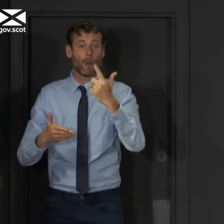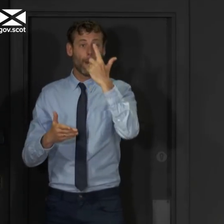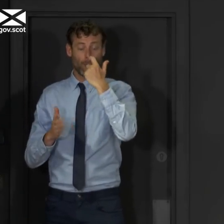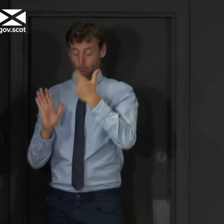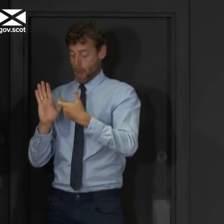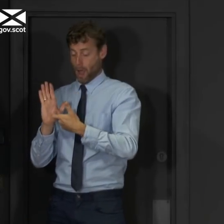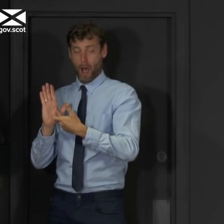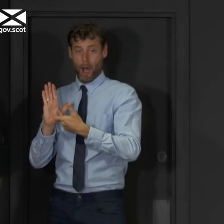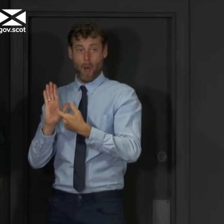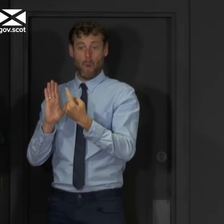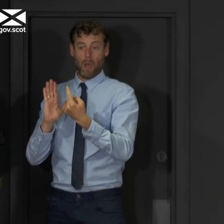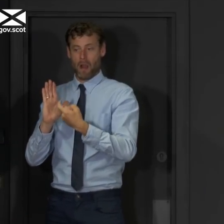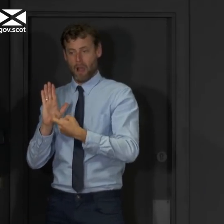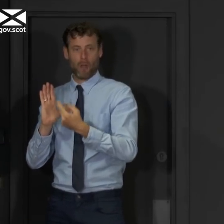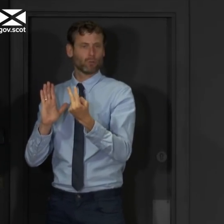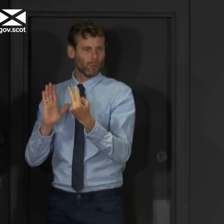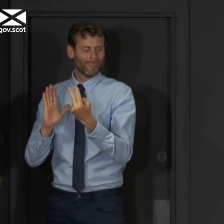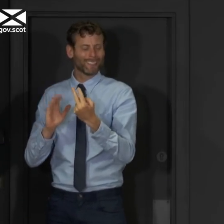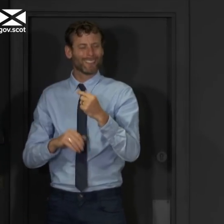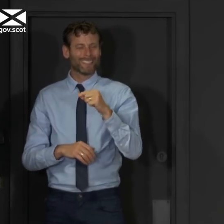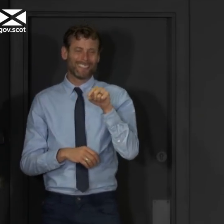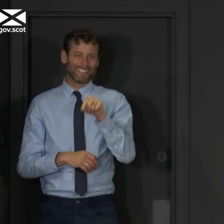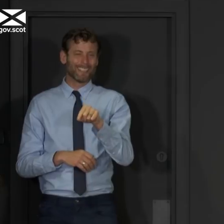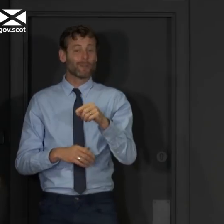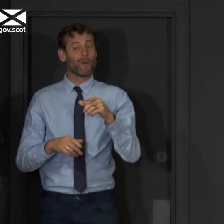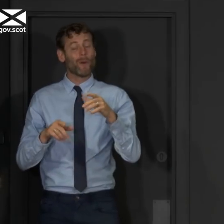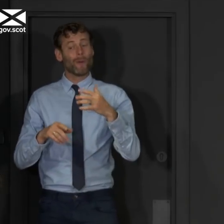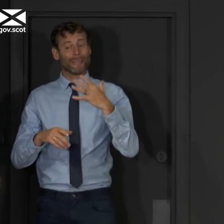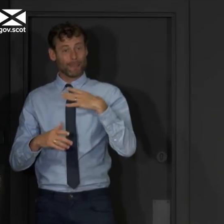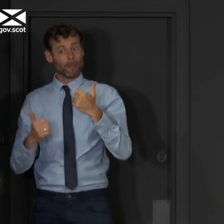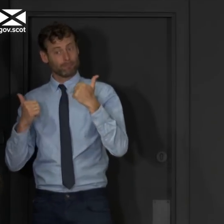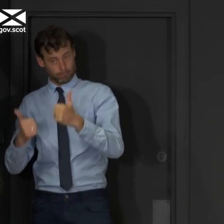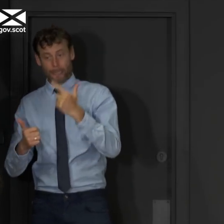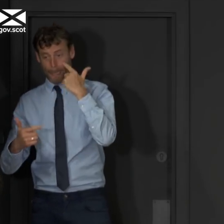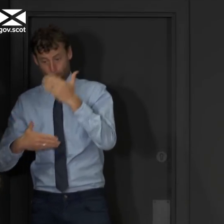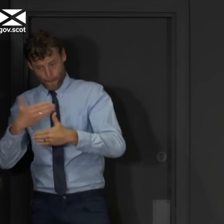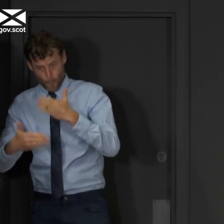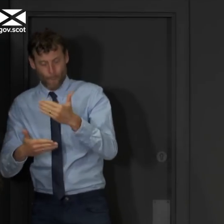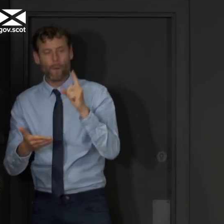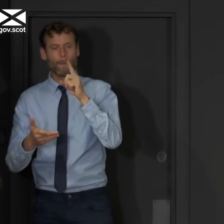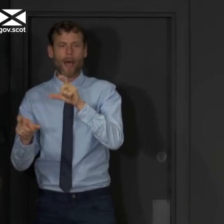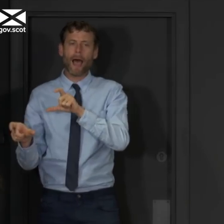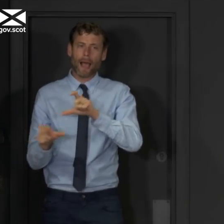these reasons we need to celebrate the progress but continue to be careful and cautious.